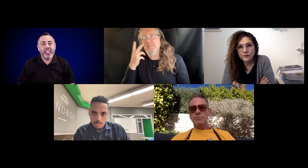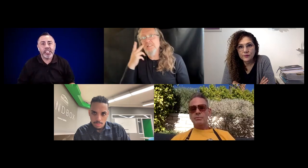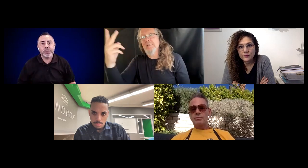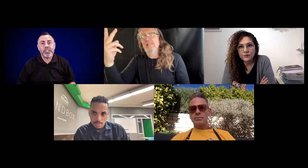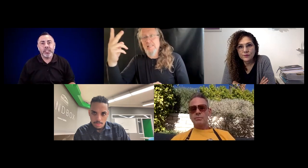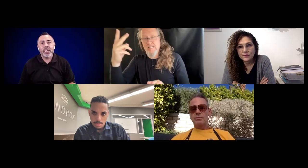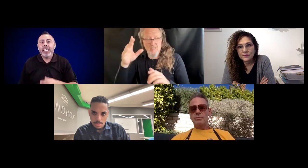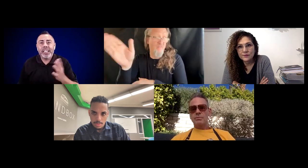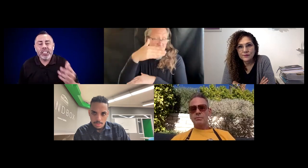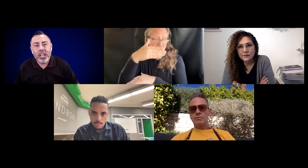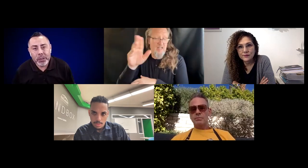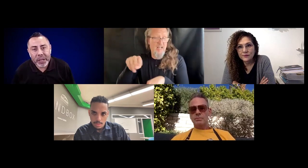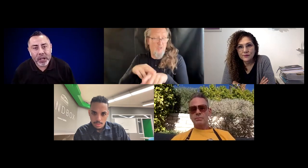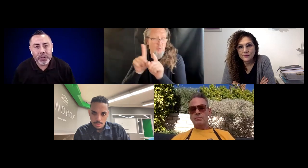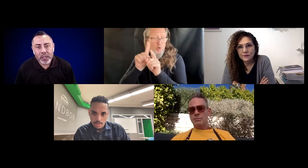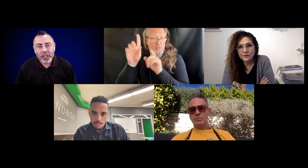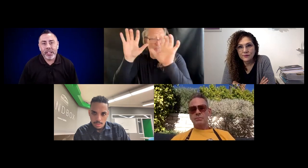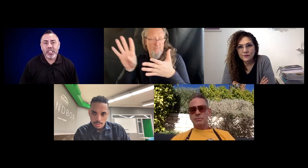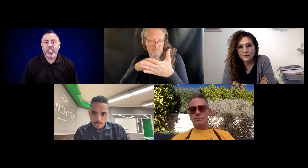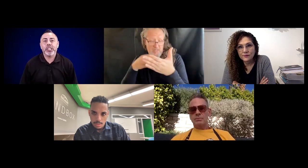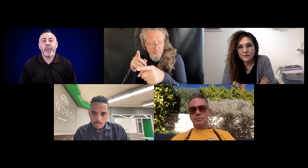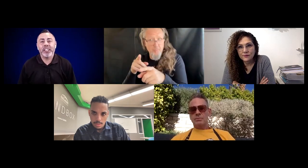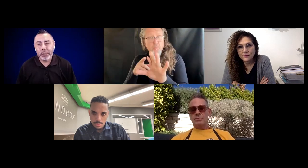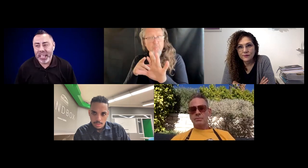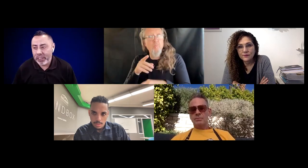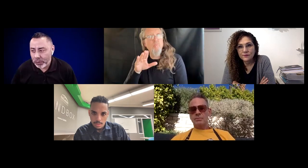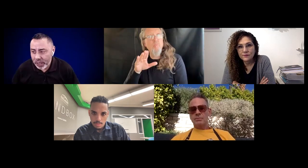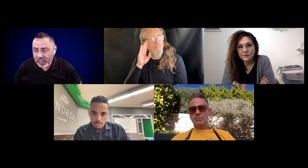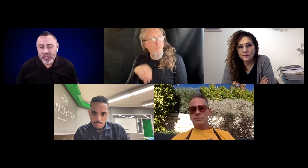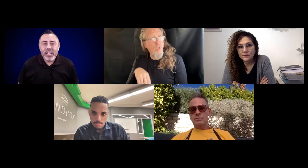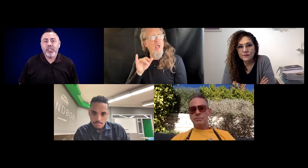Let's talk about the Star Spangled Banner.